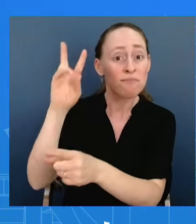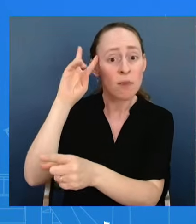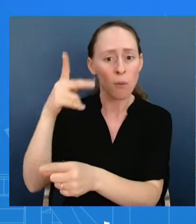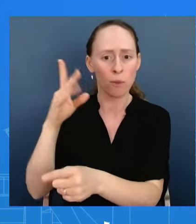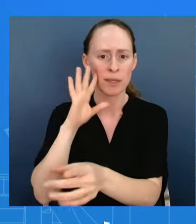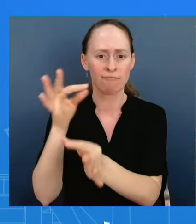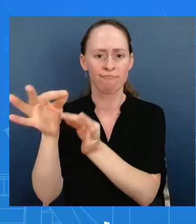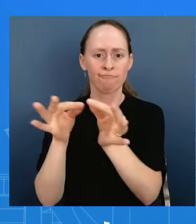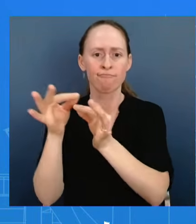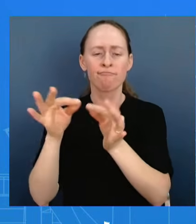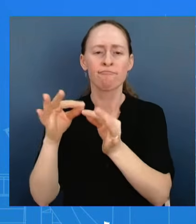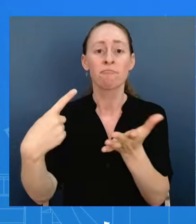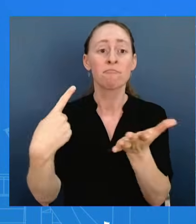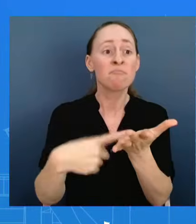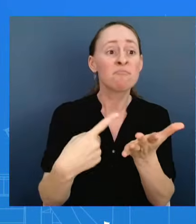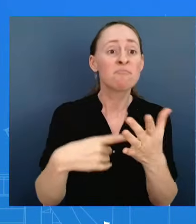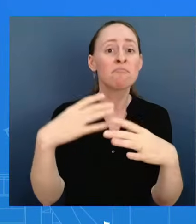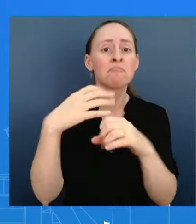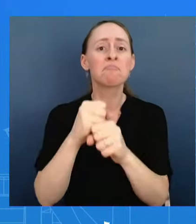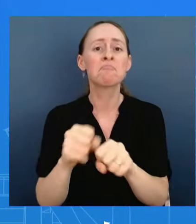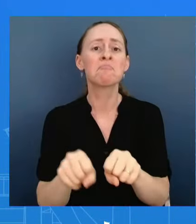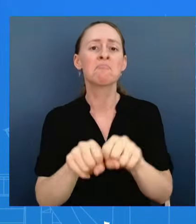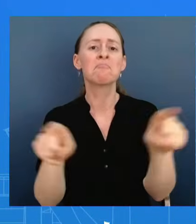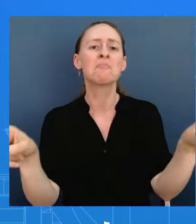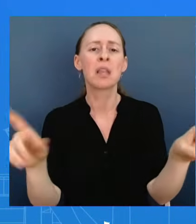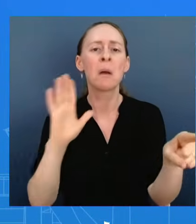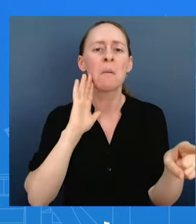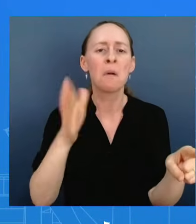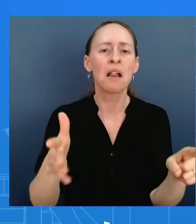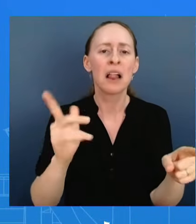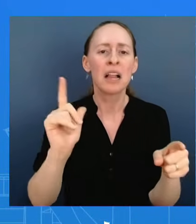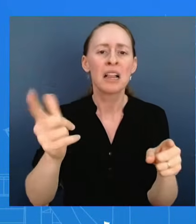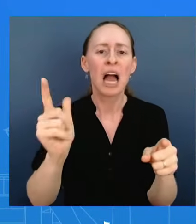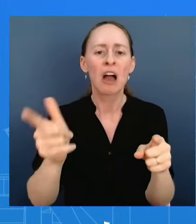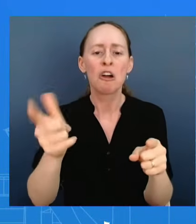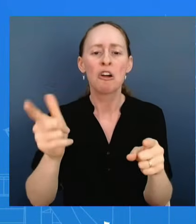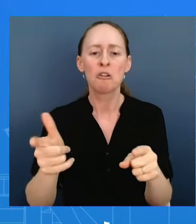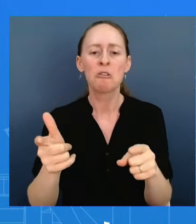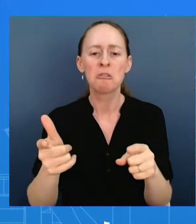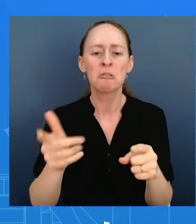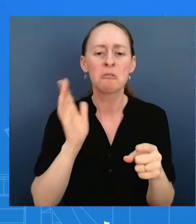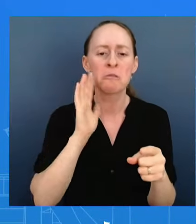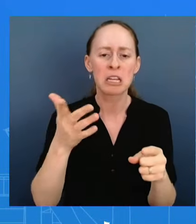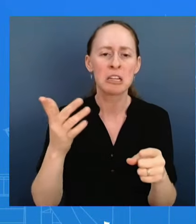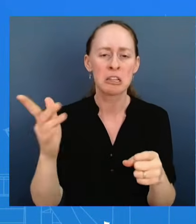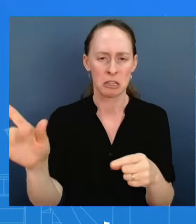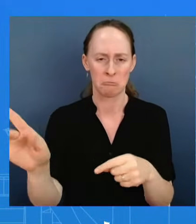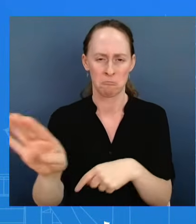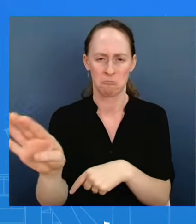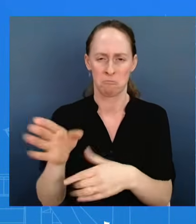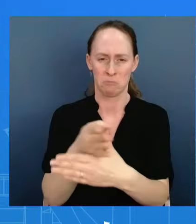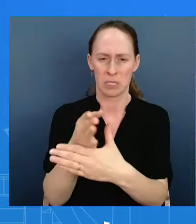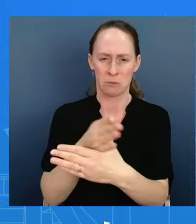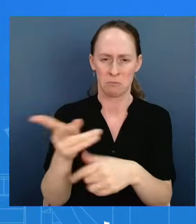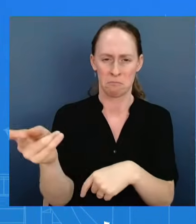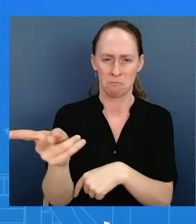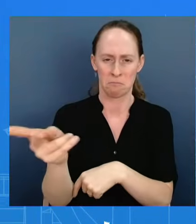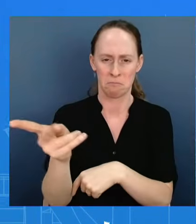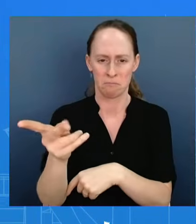and the prime minister is going right now. And then that will, I’m sure, inform her conversation. But I’m not going to give more detail than that.